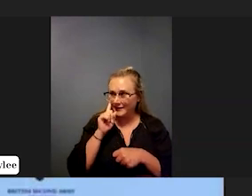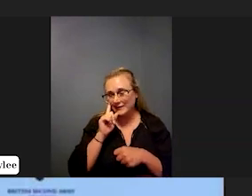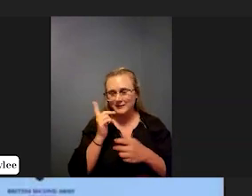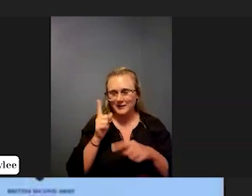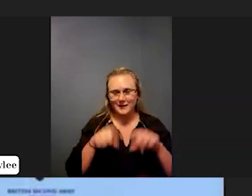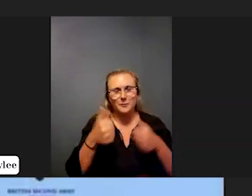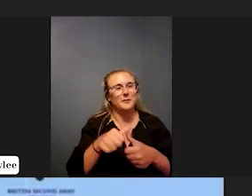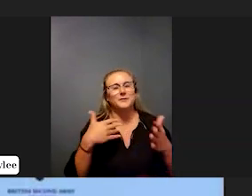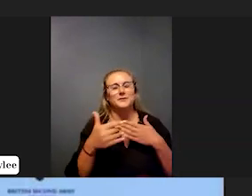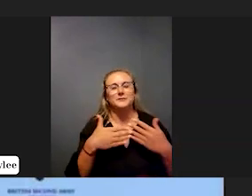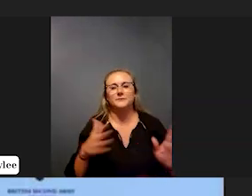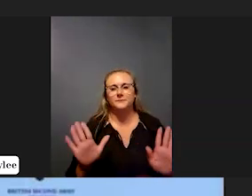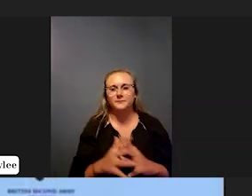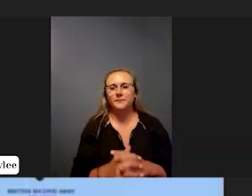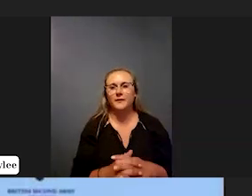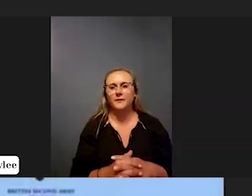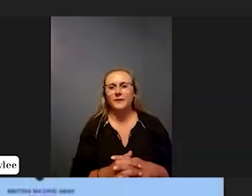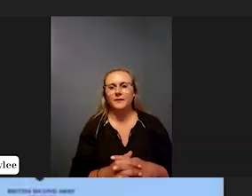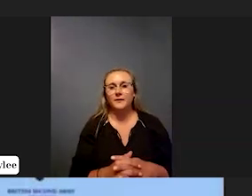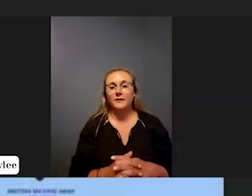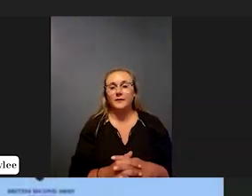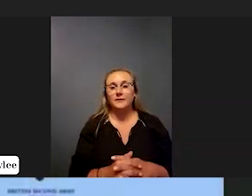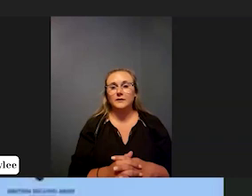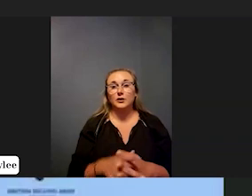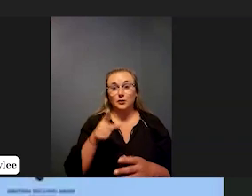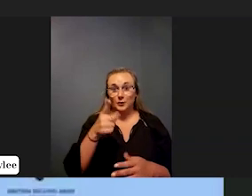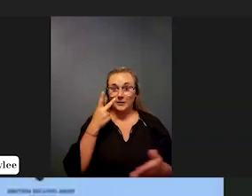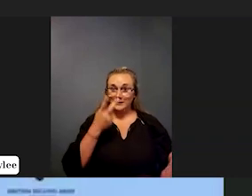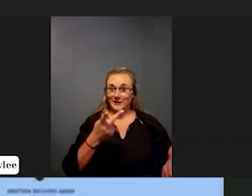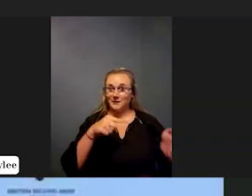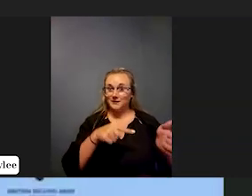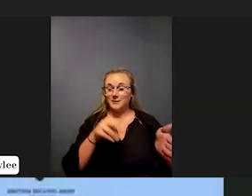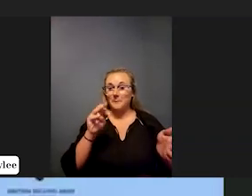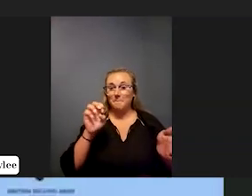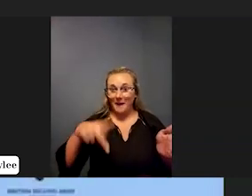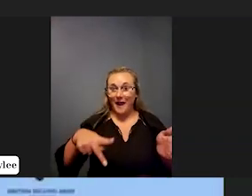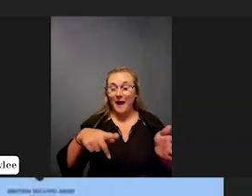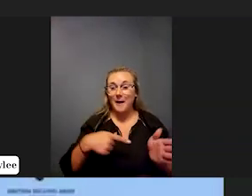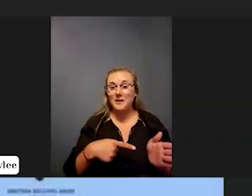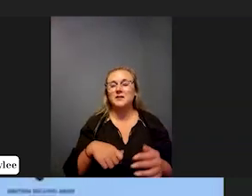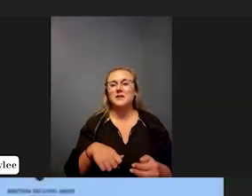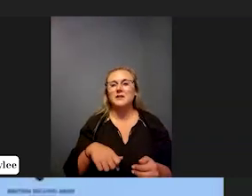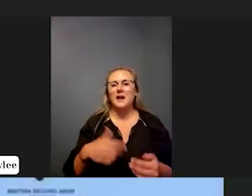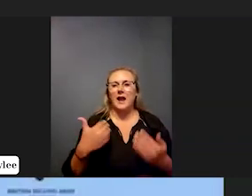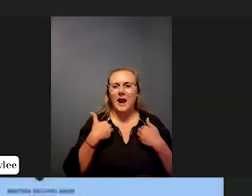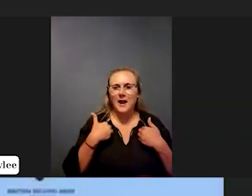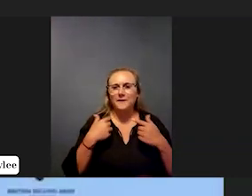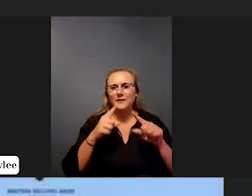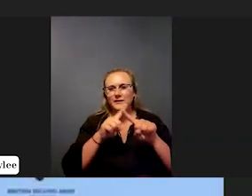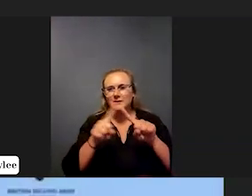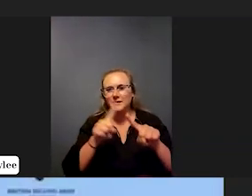Um, but as you look at this map, historical invasion maps, it contains the different regiments from the different countries,